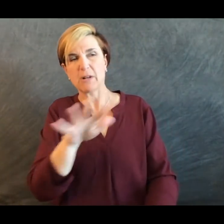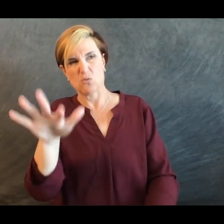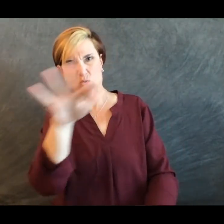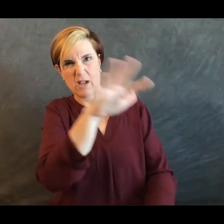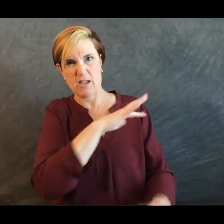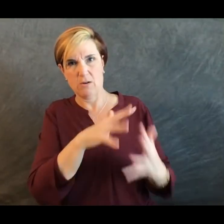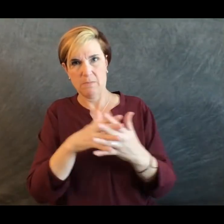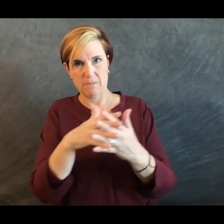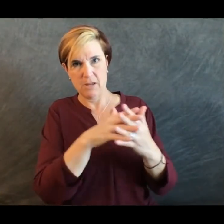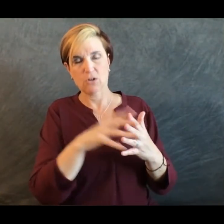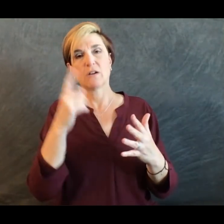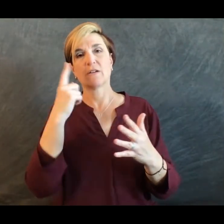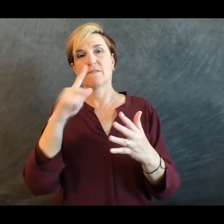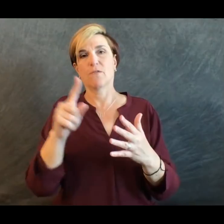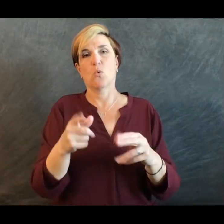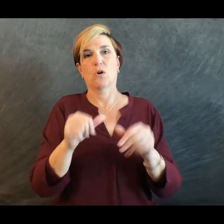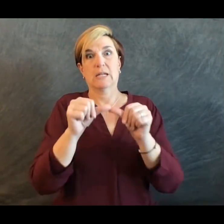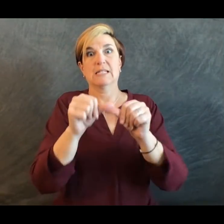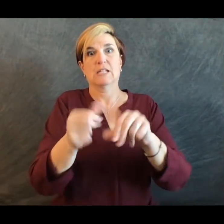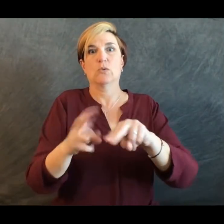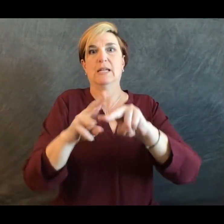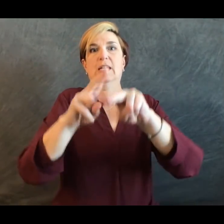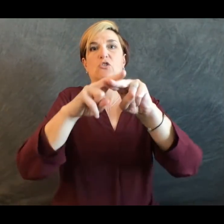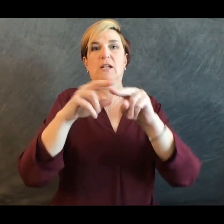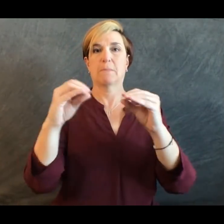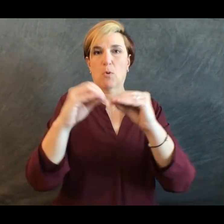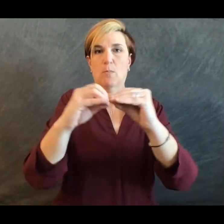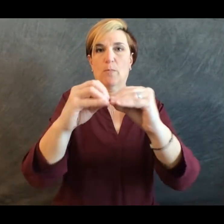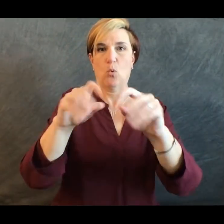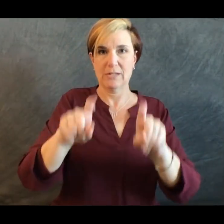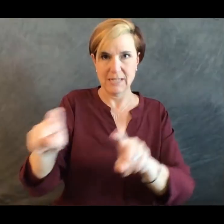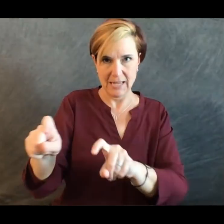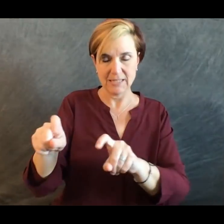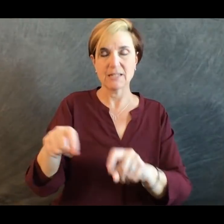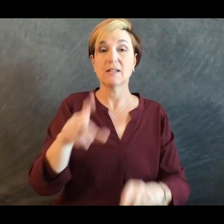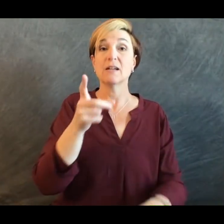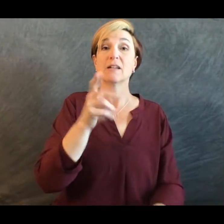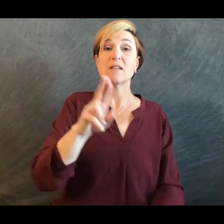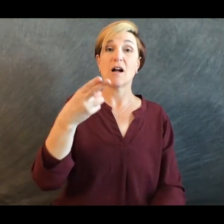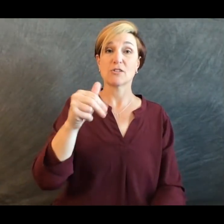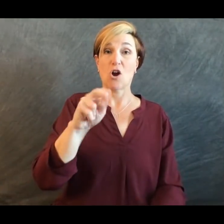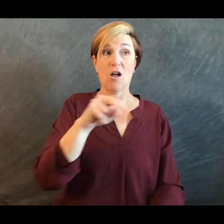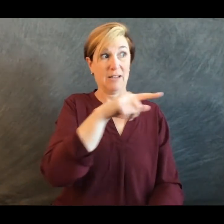heard dr. Han reflect on the fact very soon we will have an antibody test that